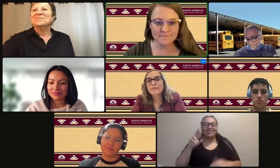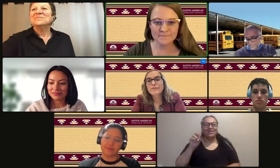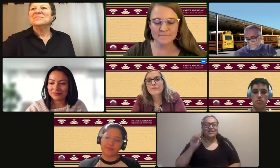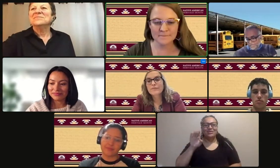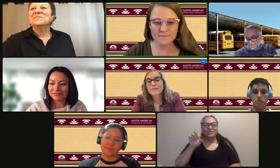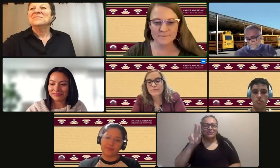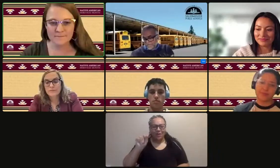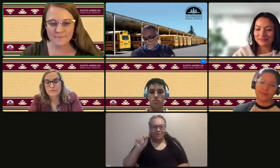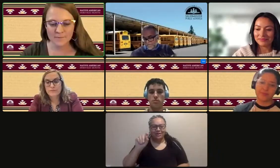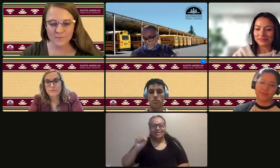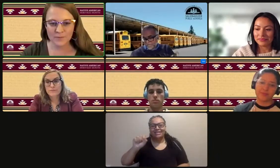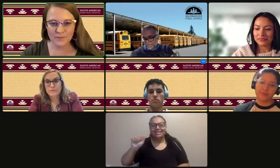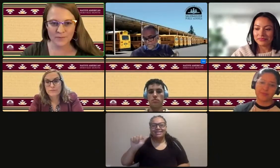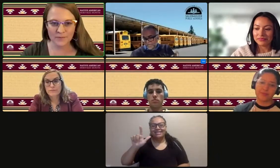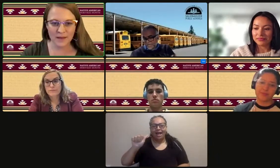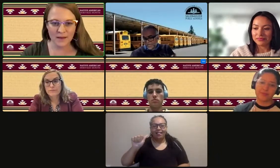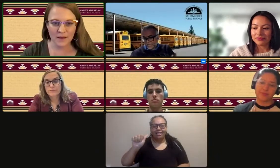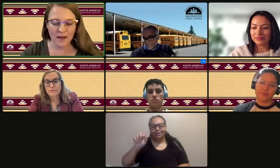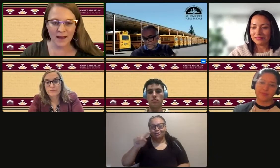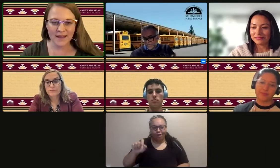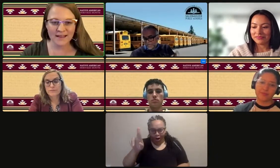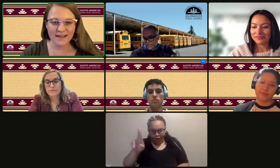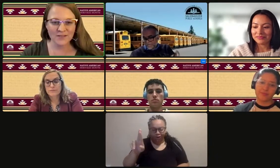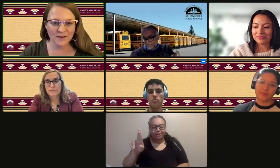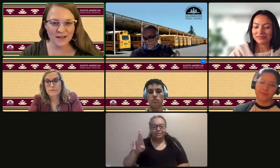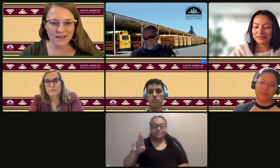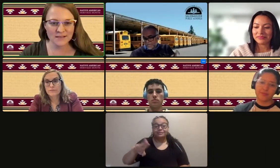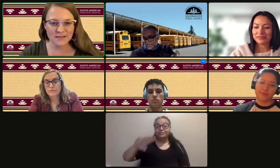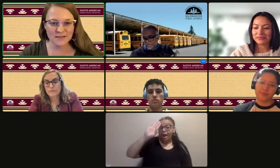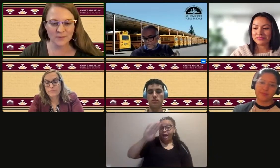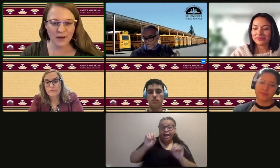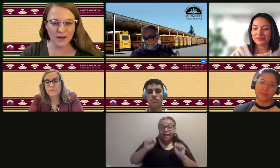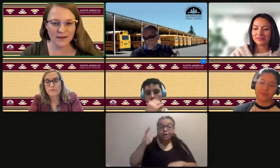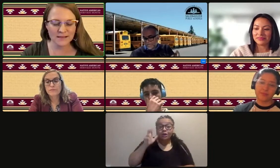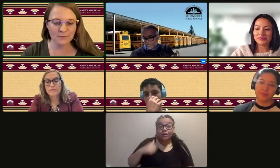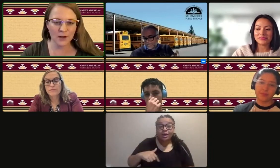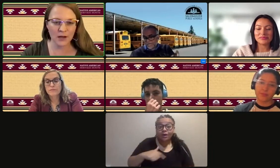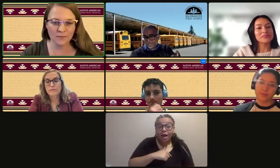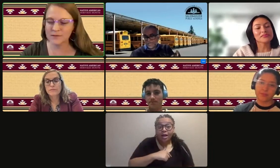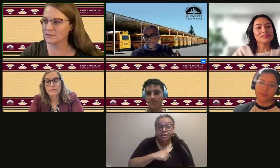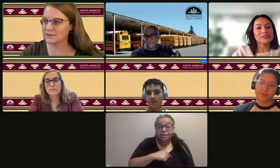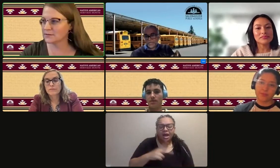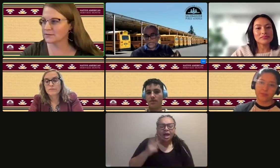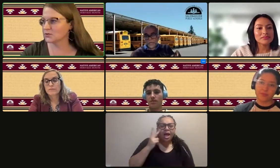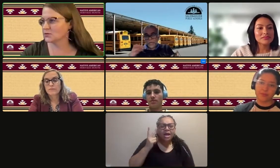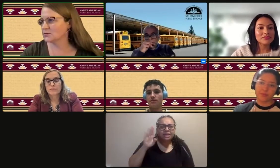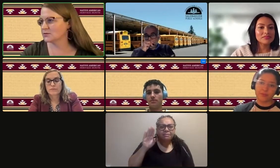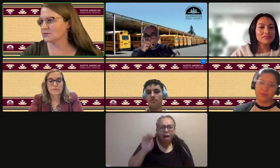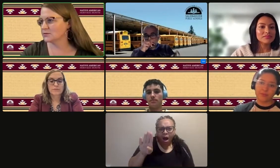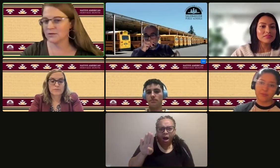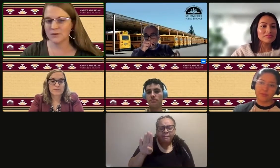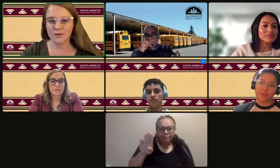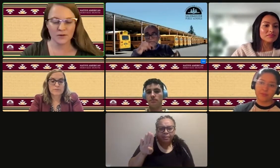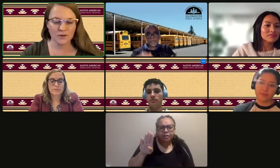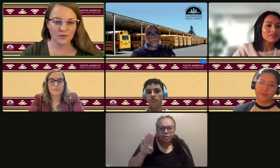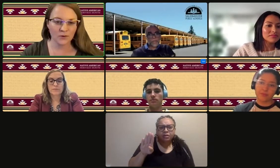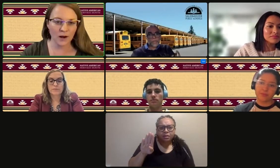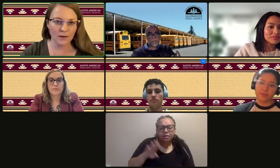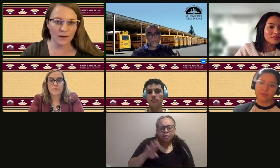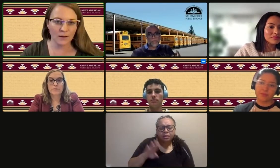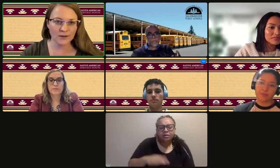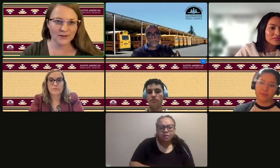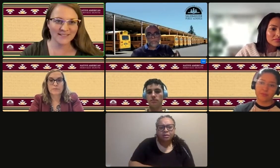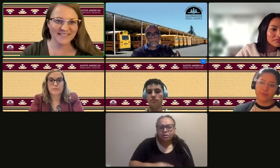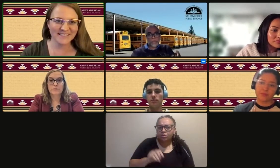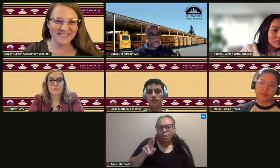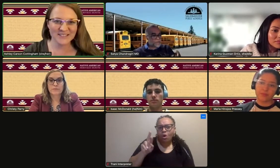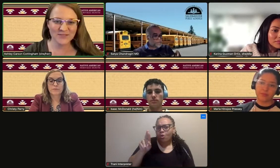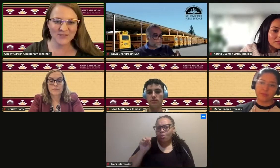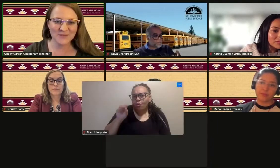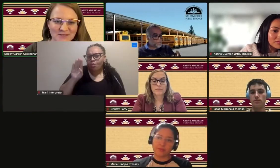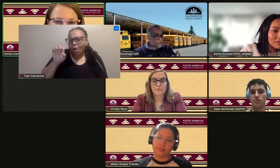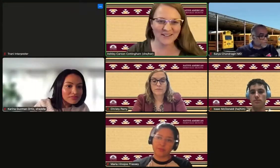WHY NEXT?